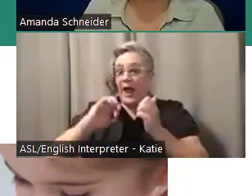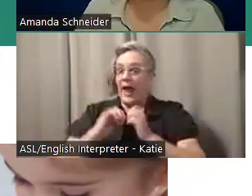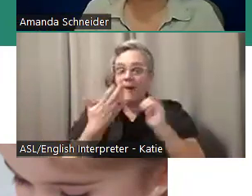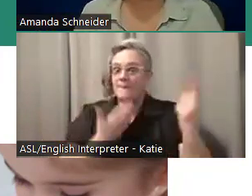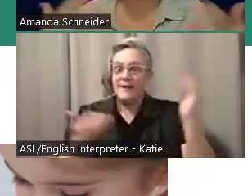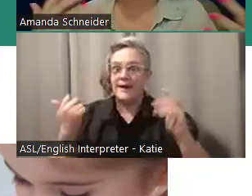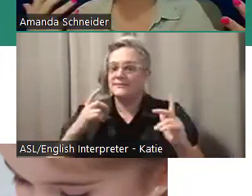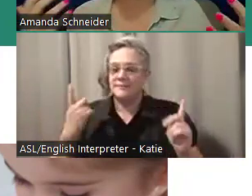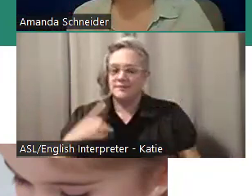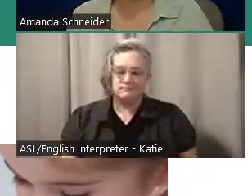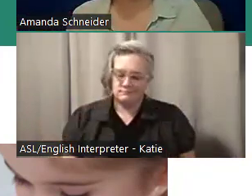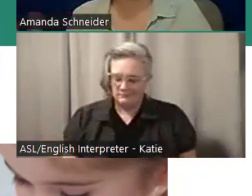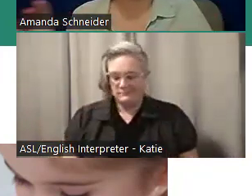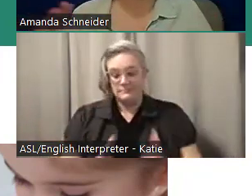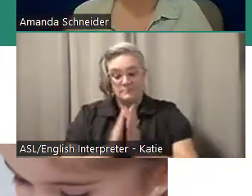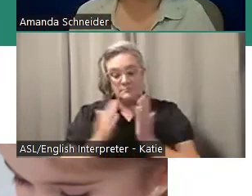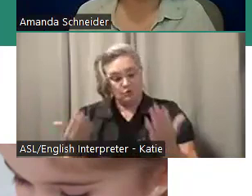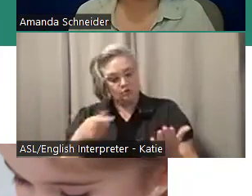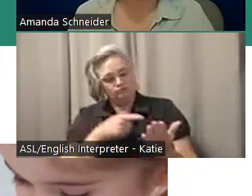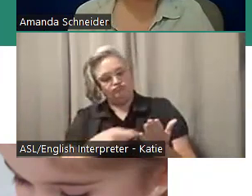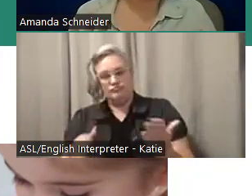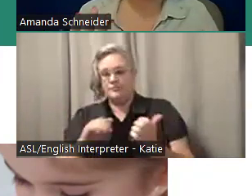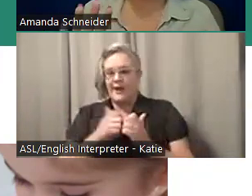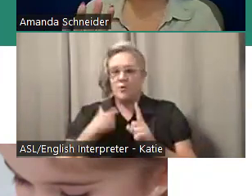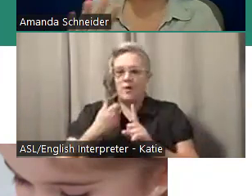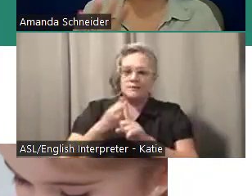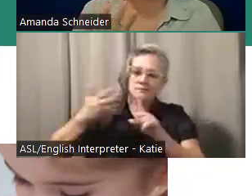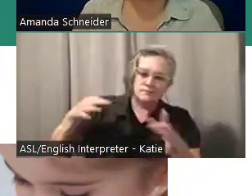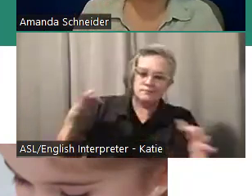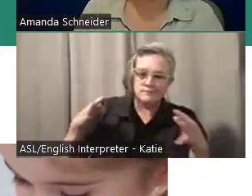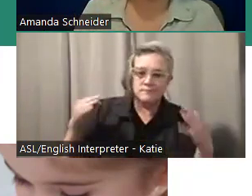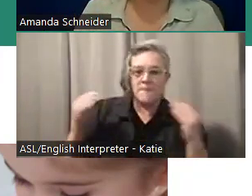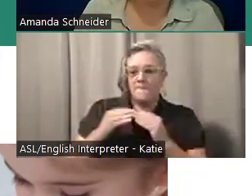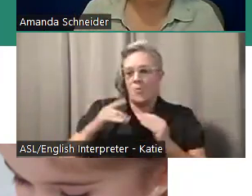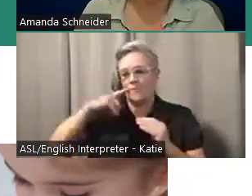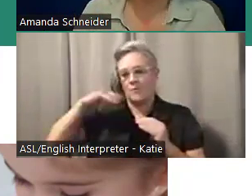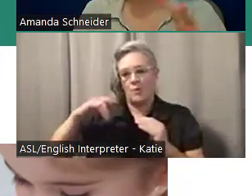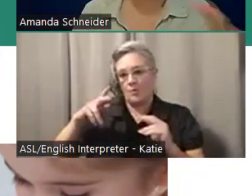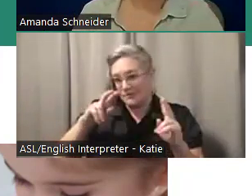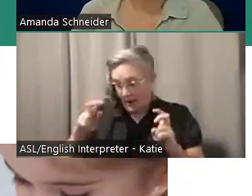Here's a book. How can I expand on the topics? or in play,